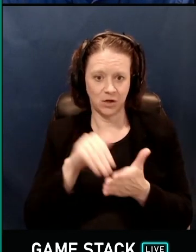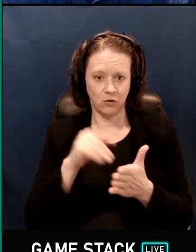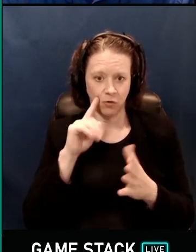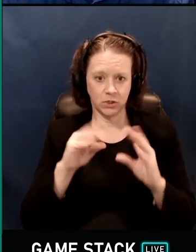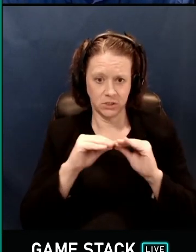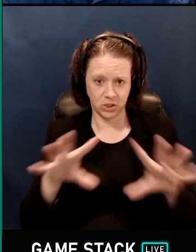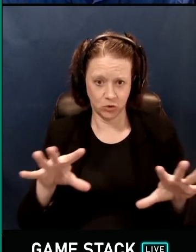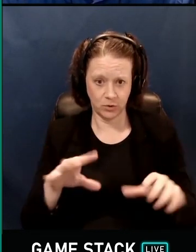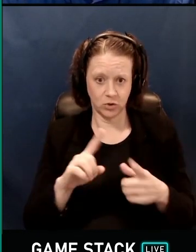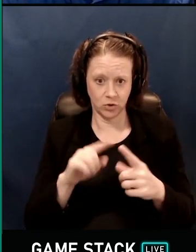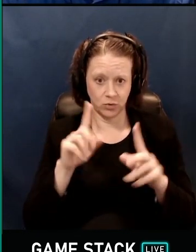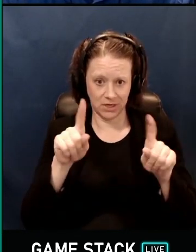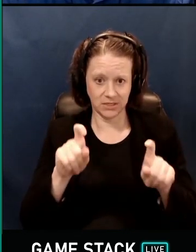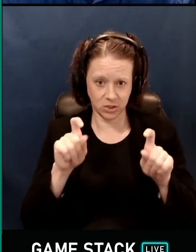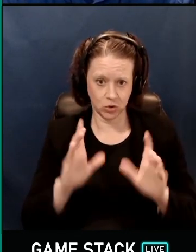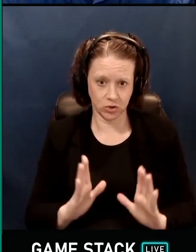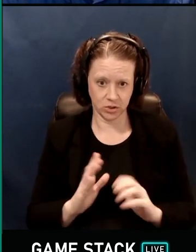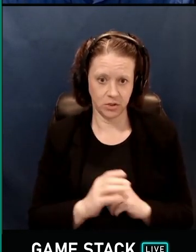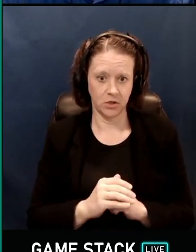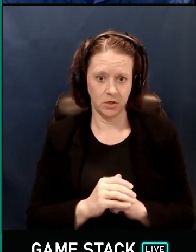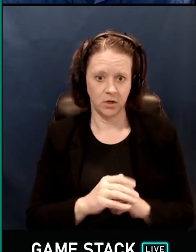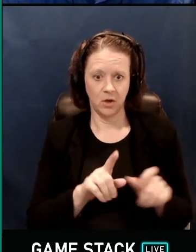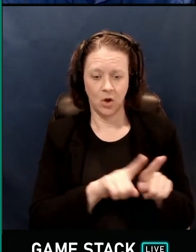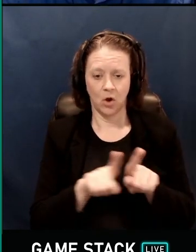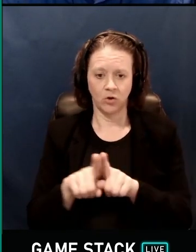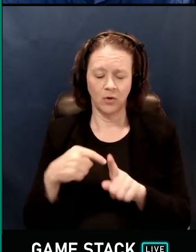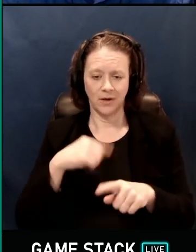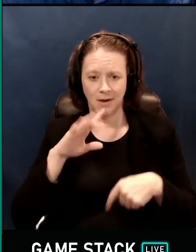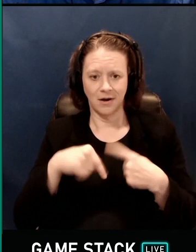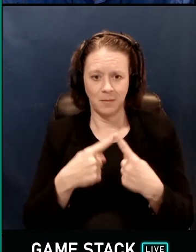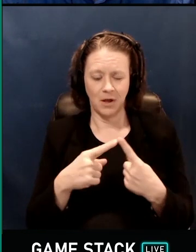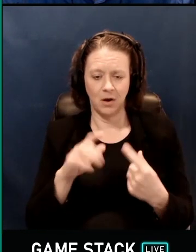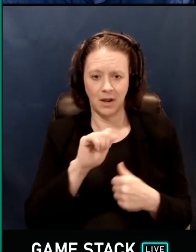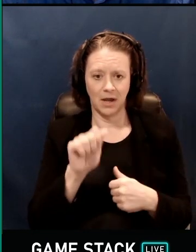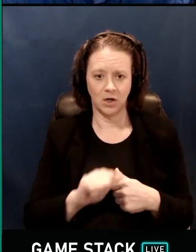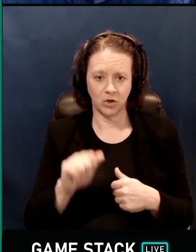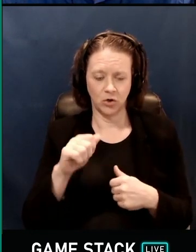I also talked about Azure Pipelines VMSS agent pools.